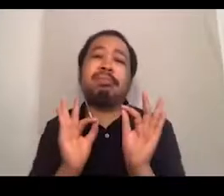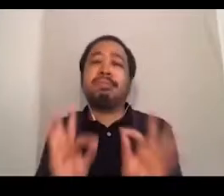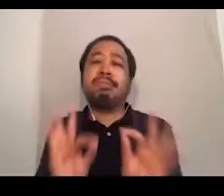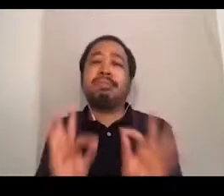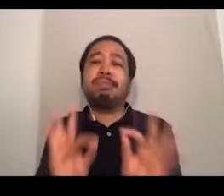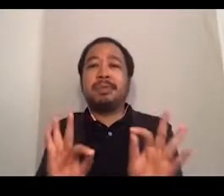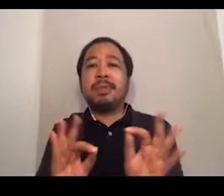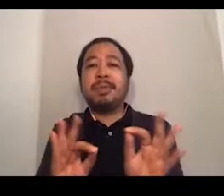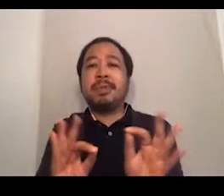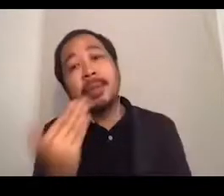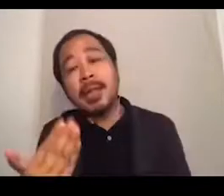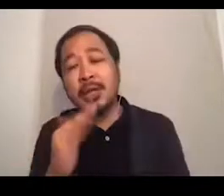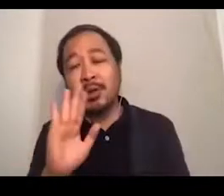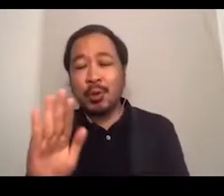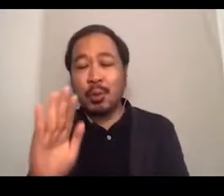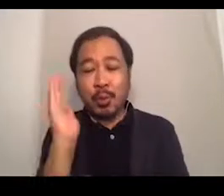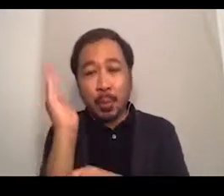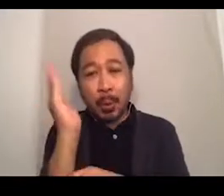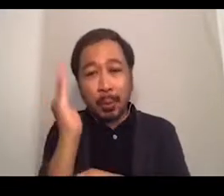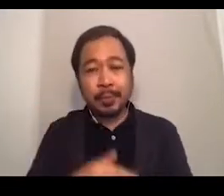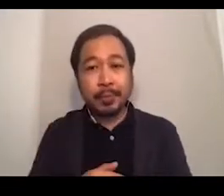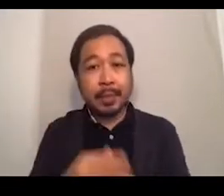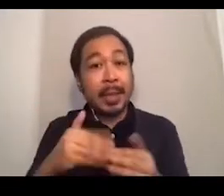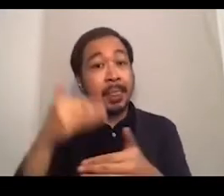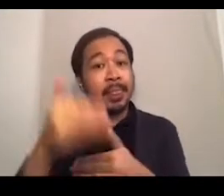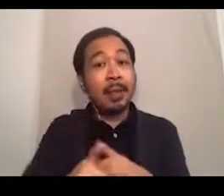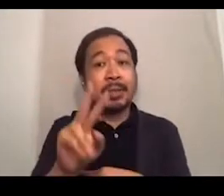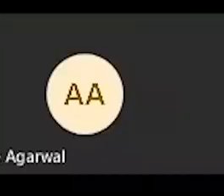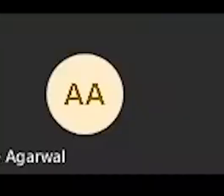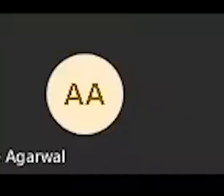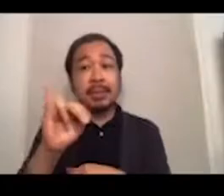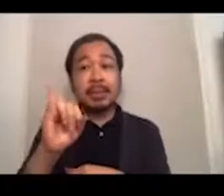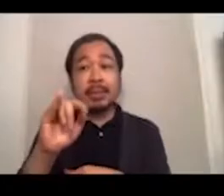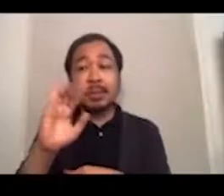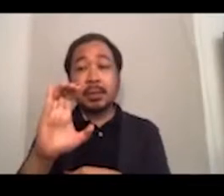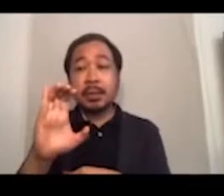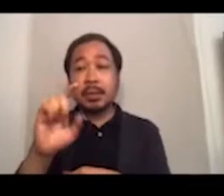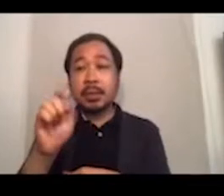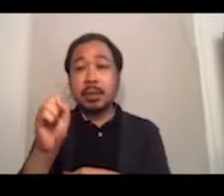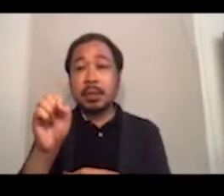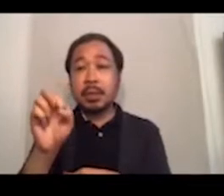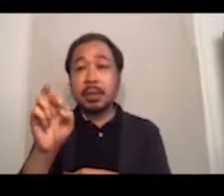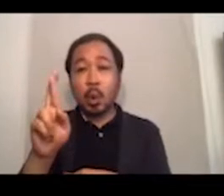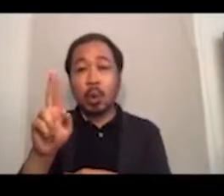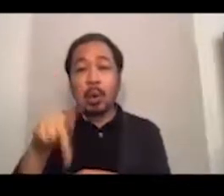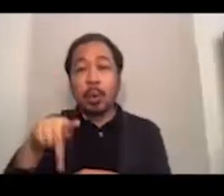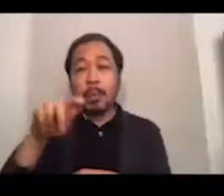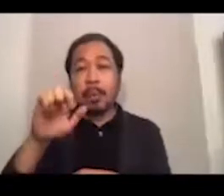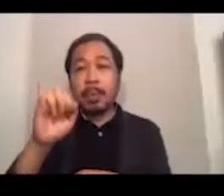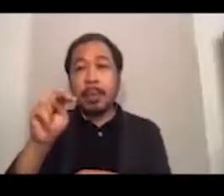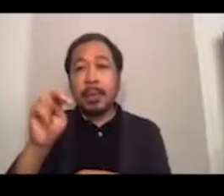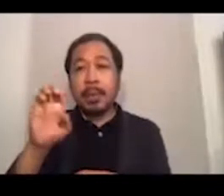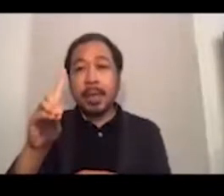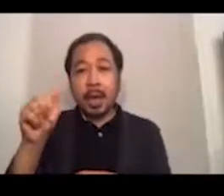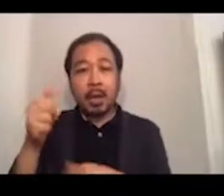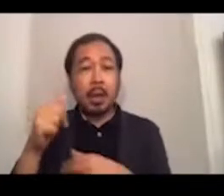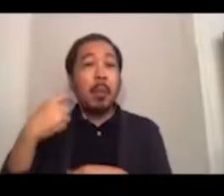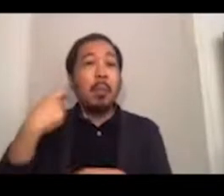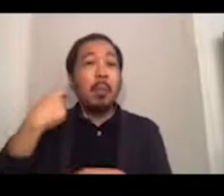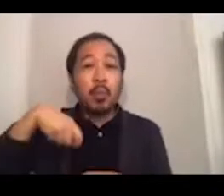and founding member of the G20 Smart Cities Alliance. Mr. Victor over to you.